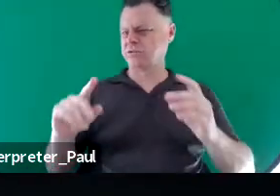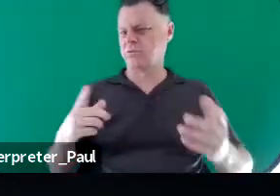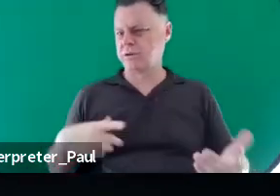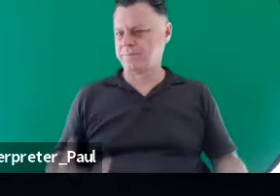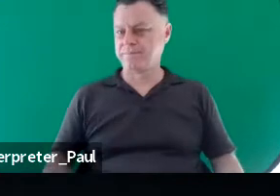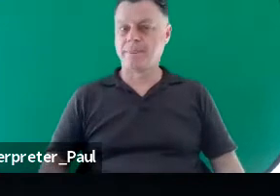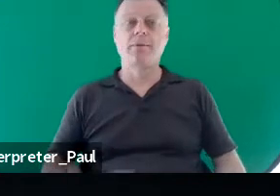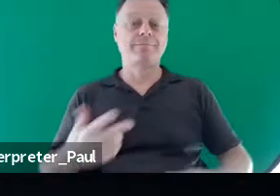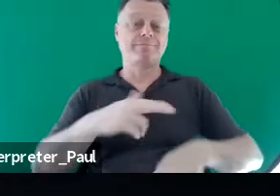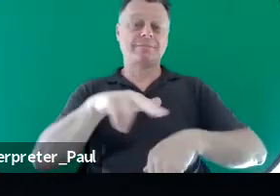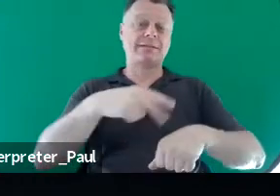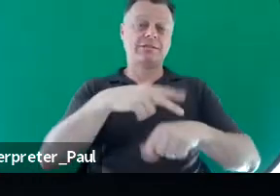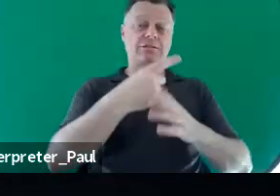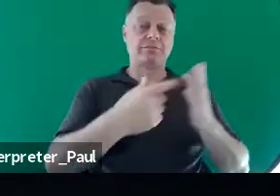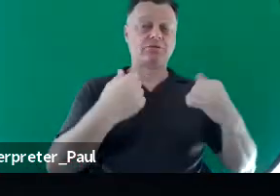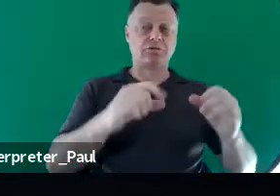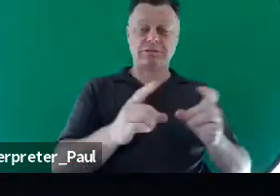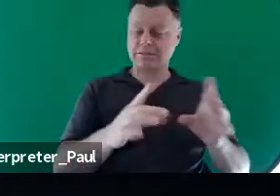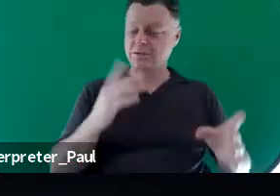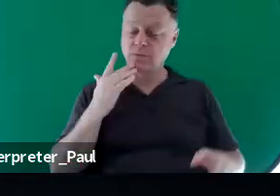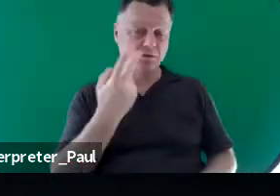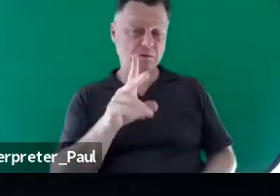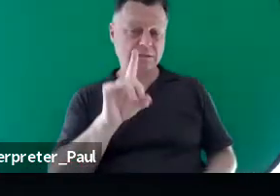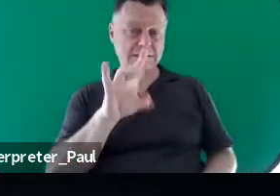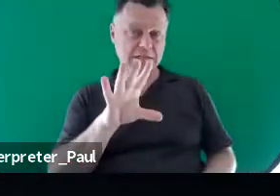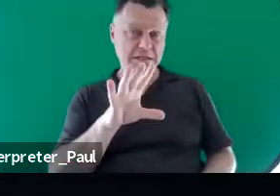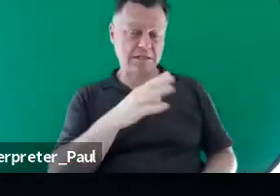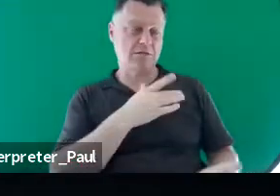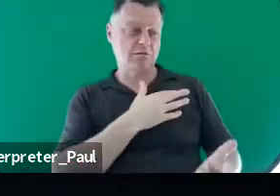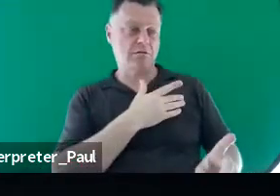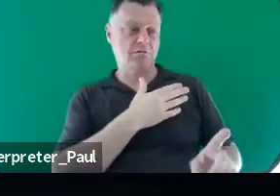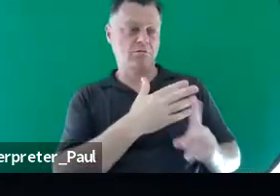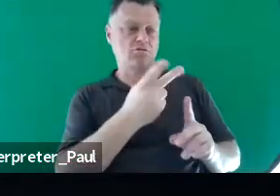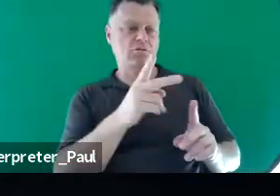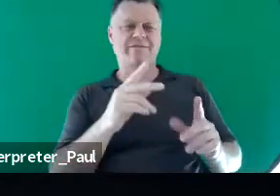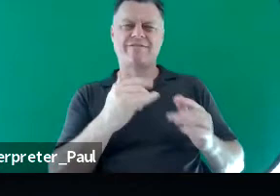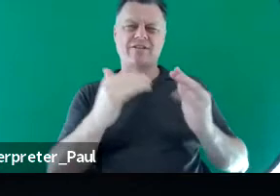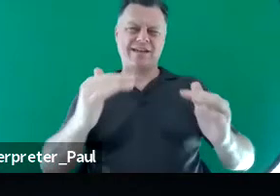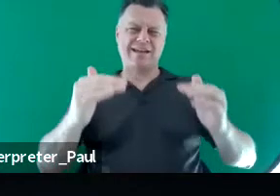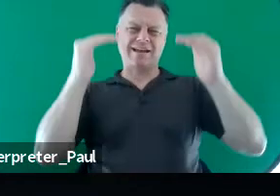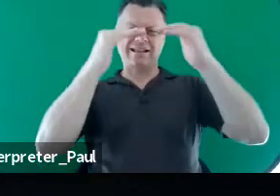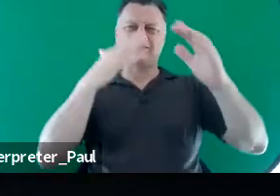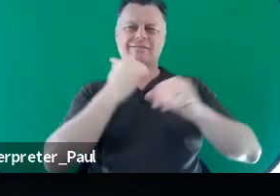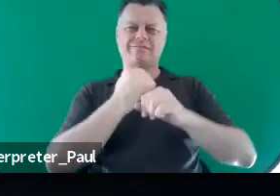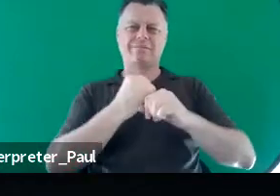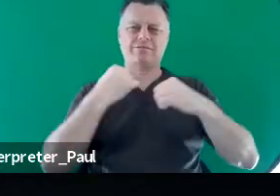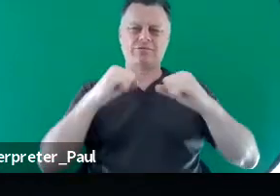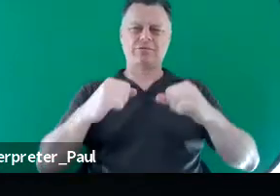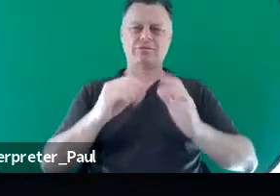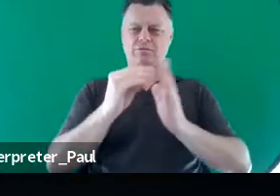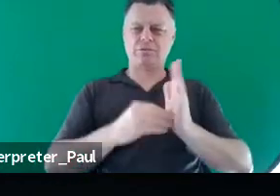Strategy was introduced in 2010 to 2020. So it is a high level strategic policy framework. That's